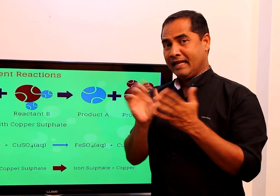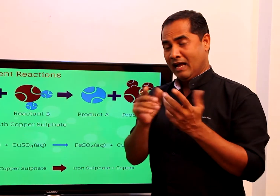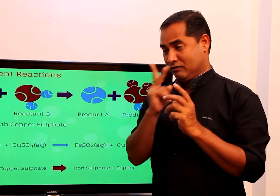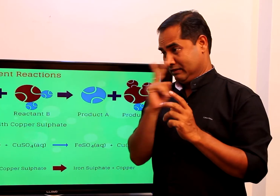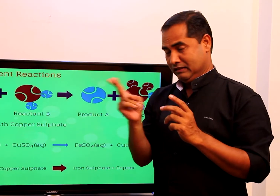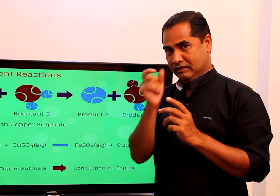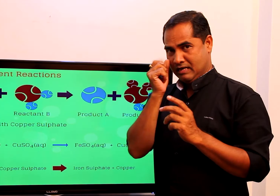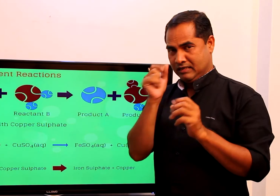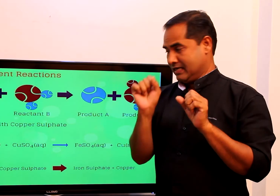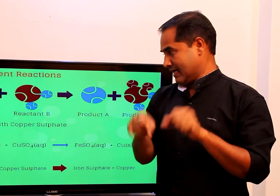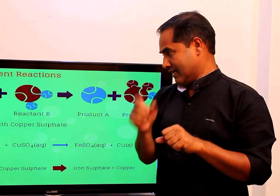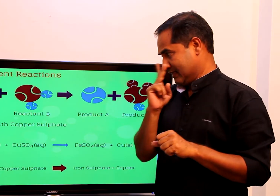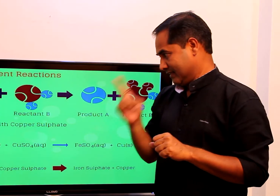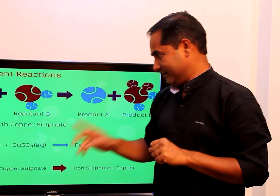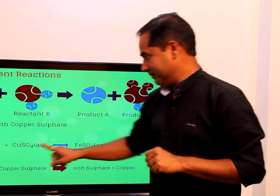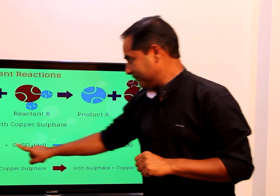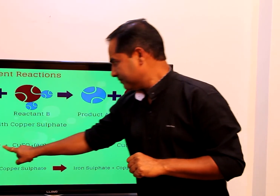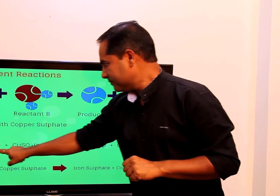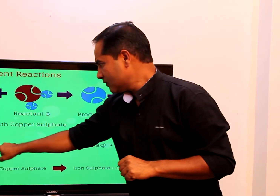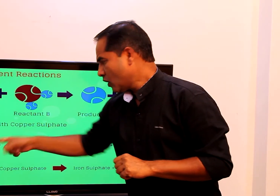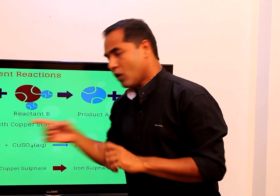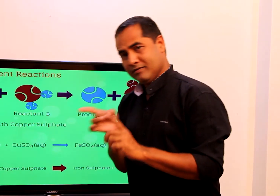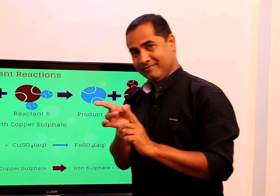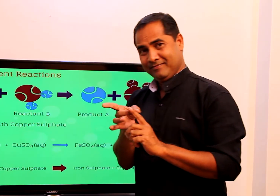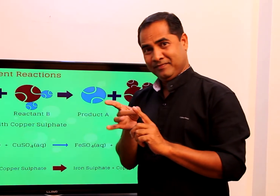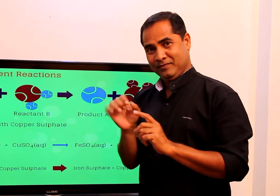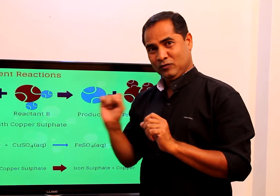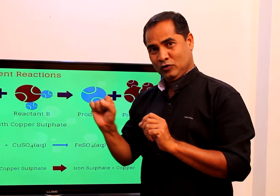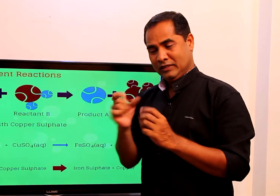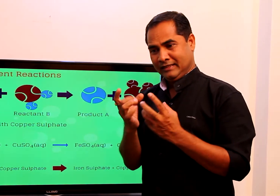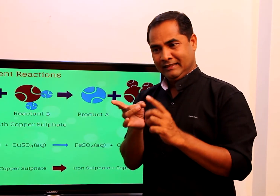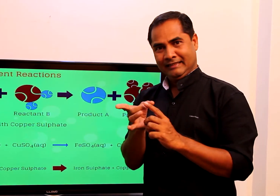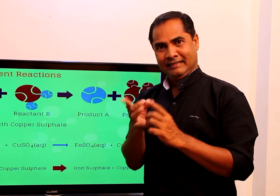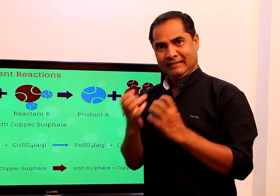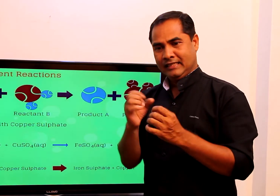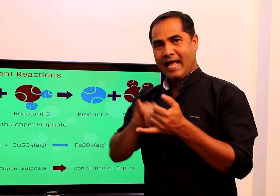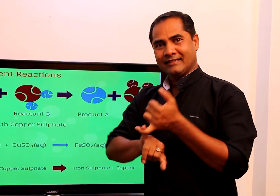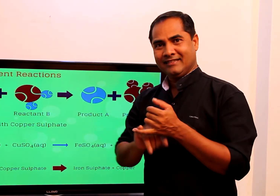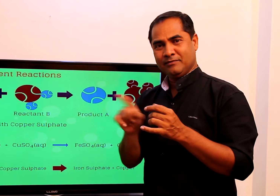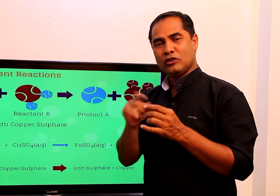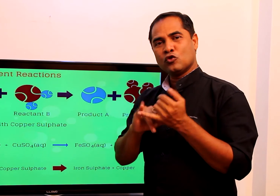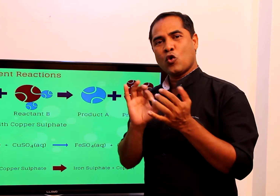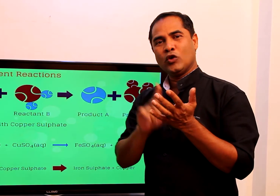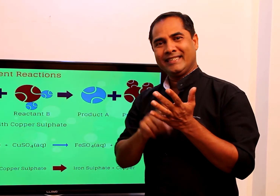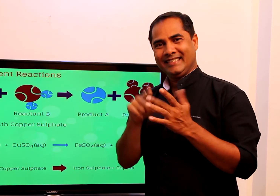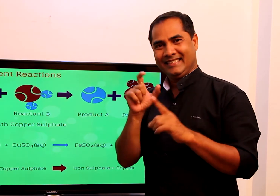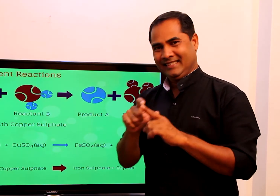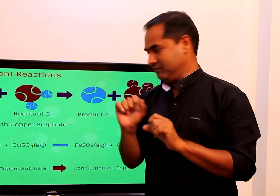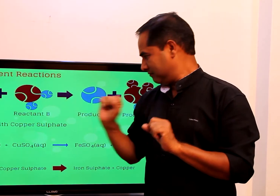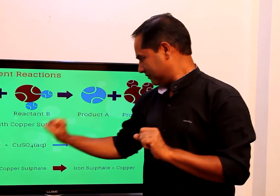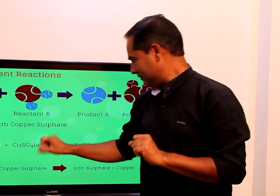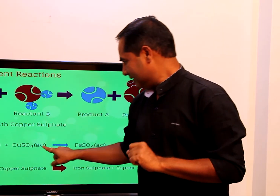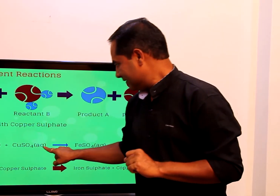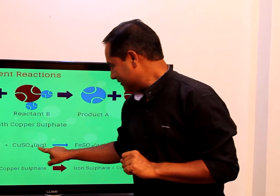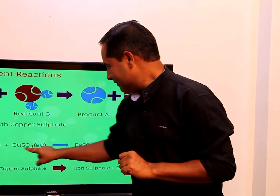Now we'll see the equation for this reaction That is iron or Fe.